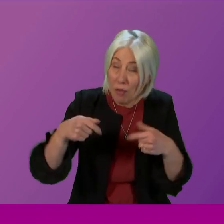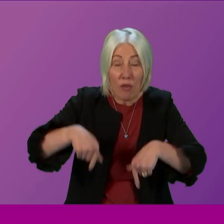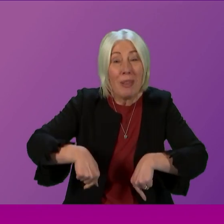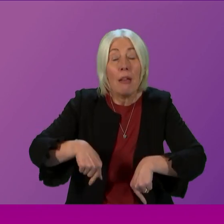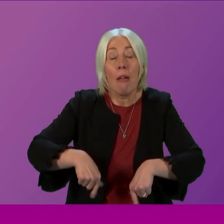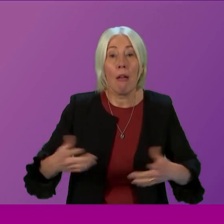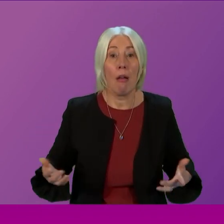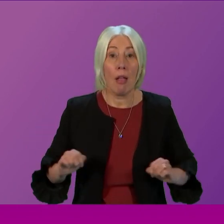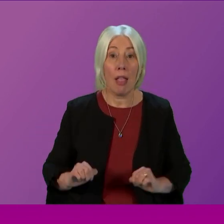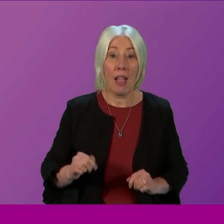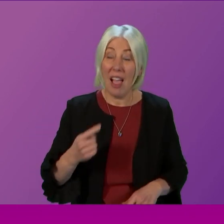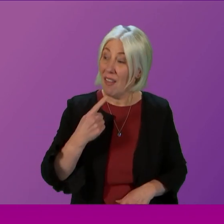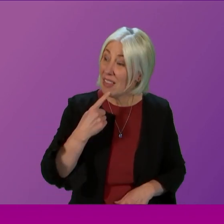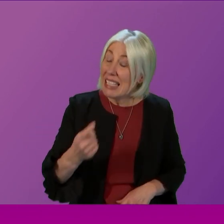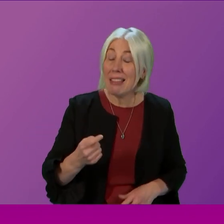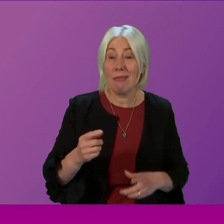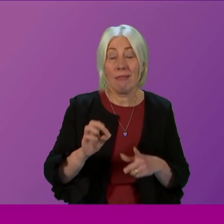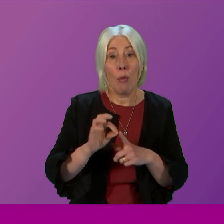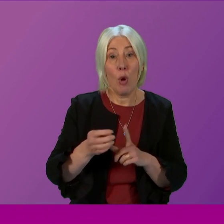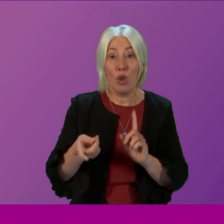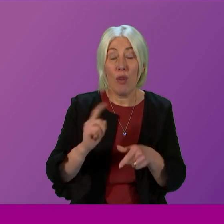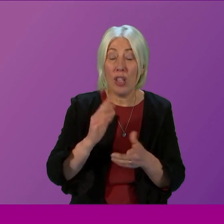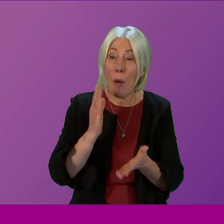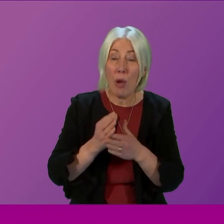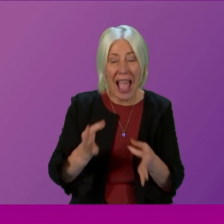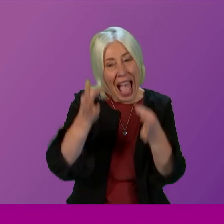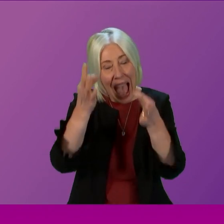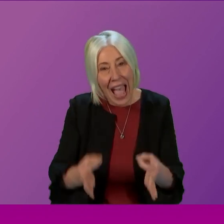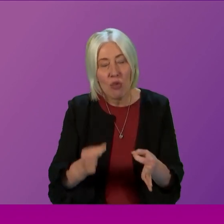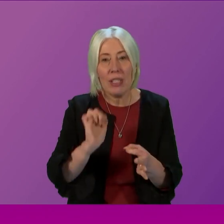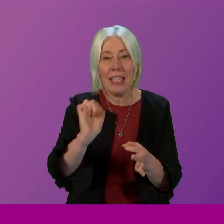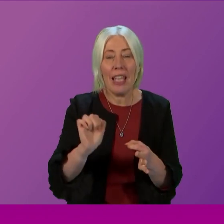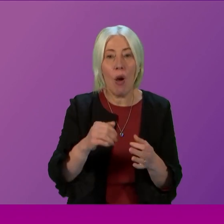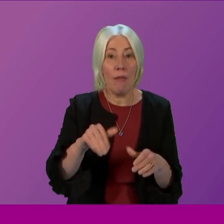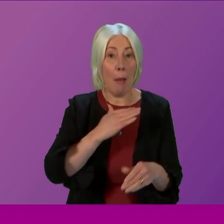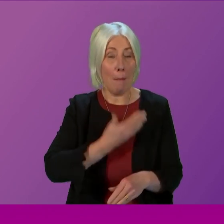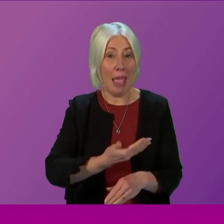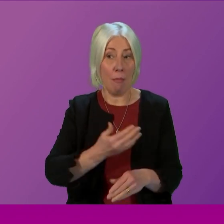have just addressed a point of order regarding the accuracy of members’ contributions in the chamber,